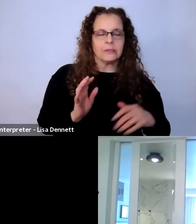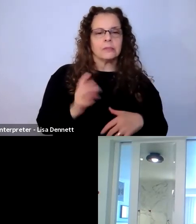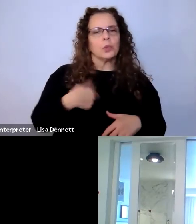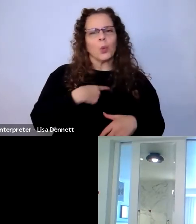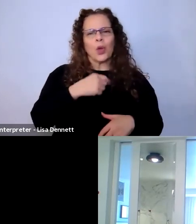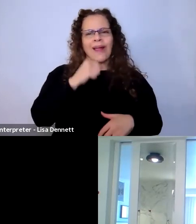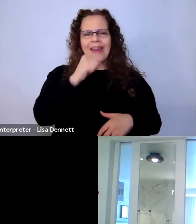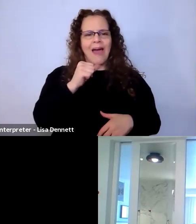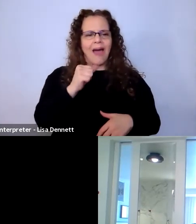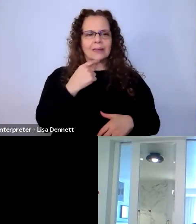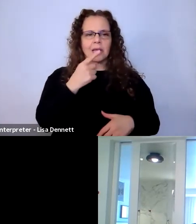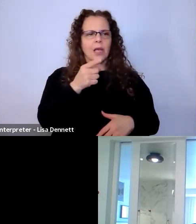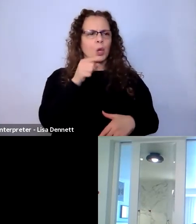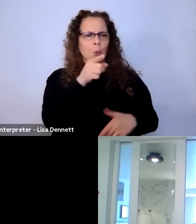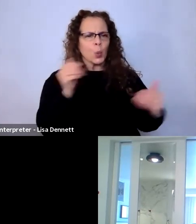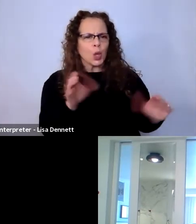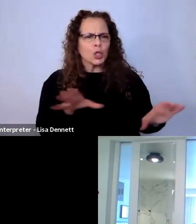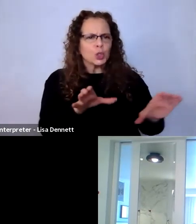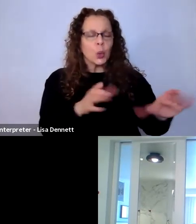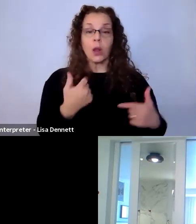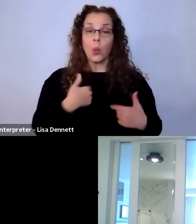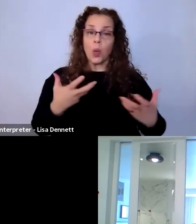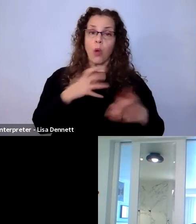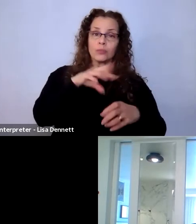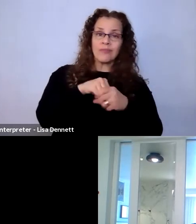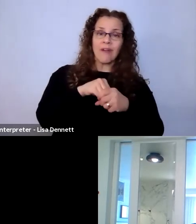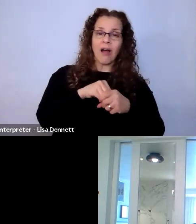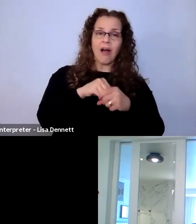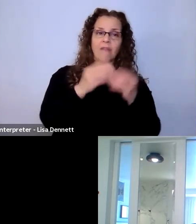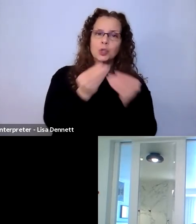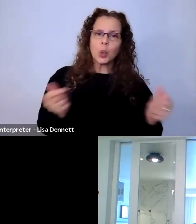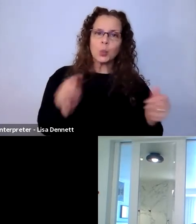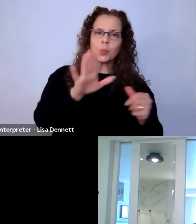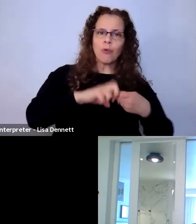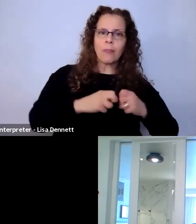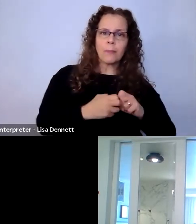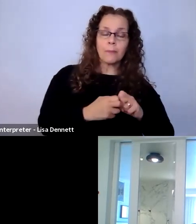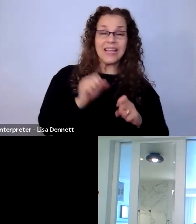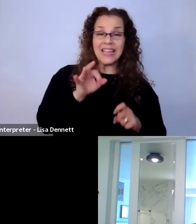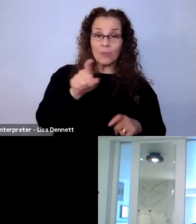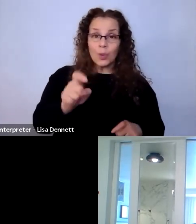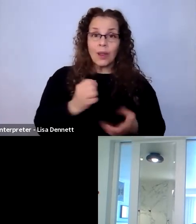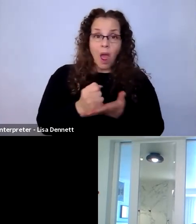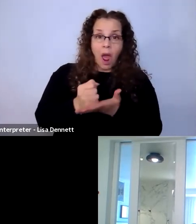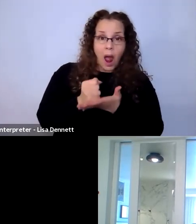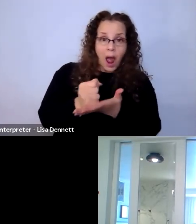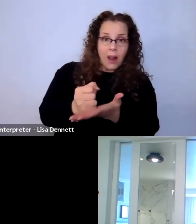say to people do it, we want to be part of the solution, as well. So if you need our help reach out to us and let's see what we can do